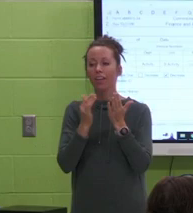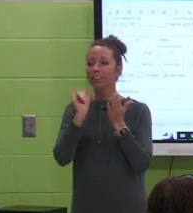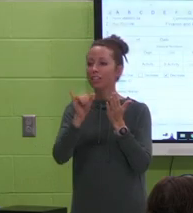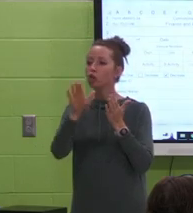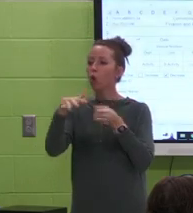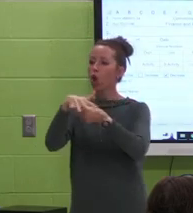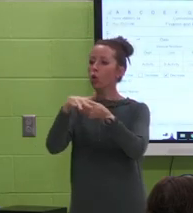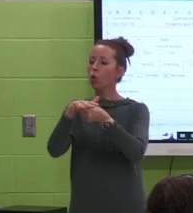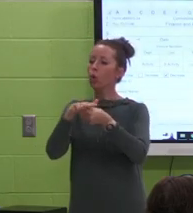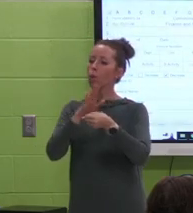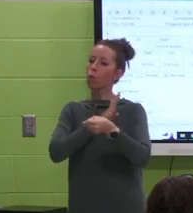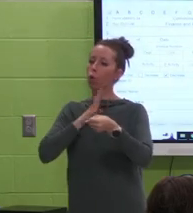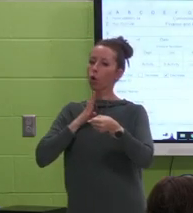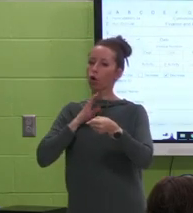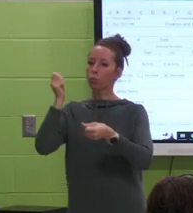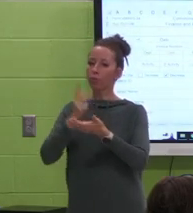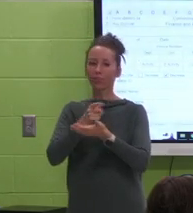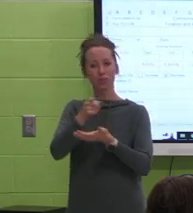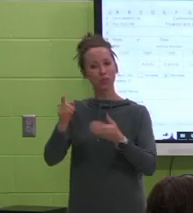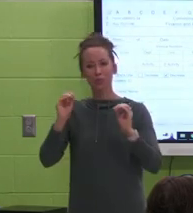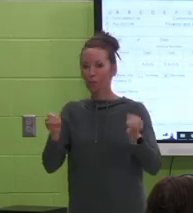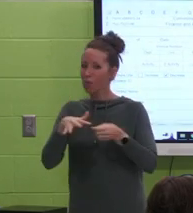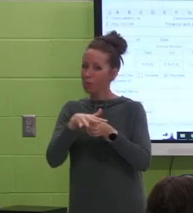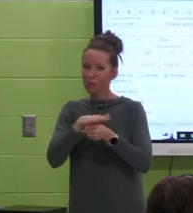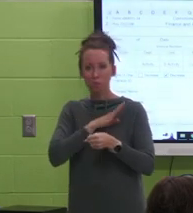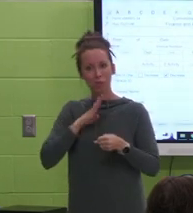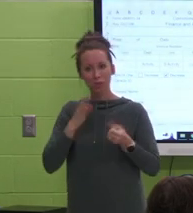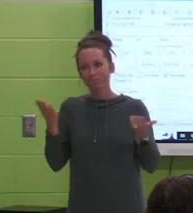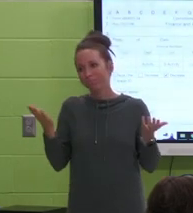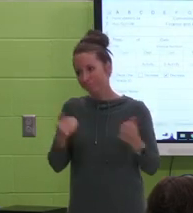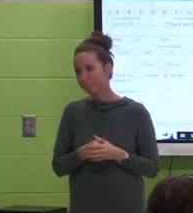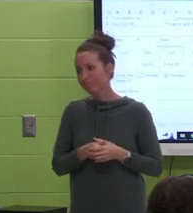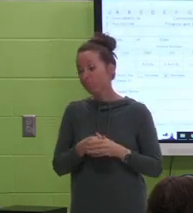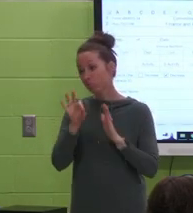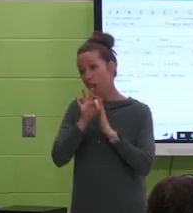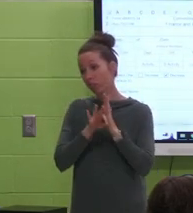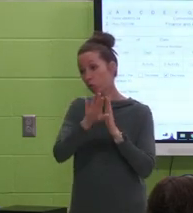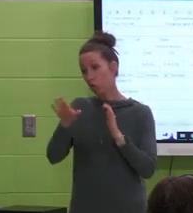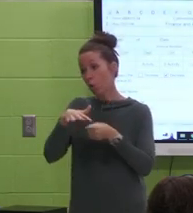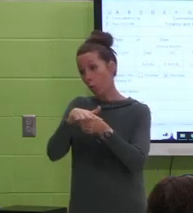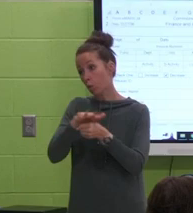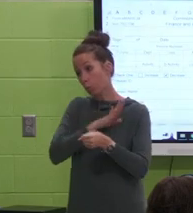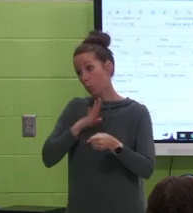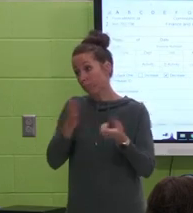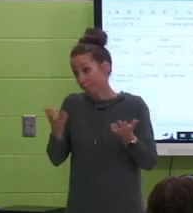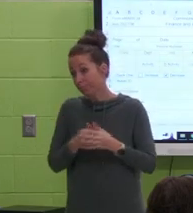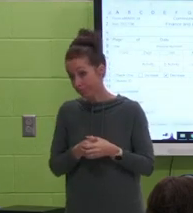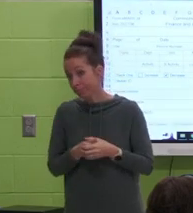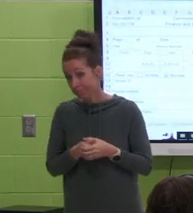a lot you all don't have a local board you know Frankfort's your local board so what we've done